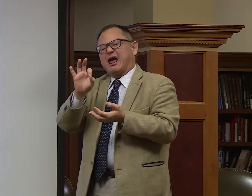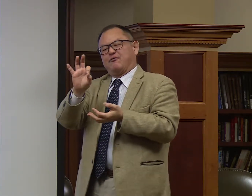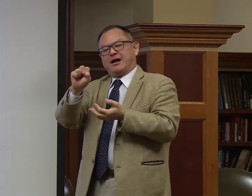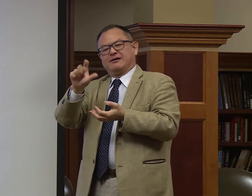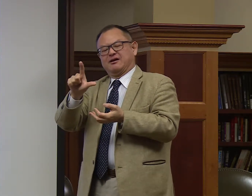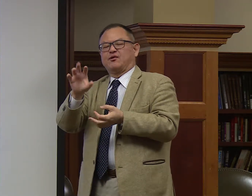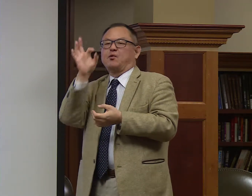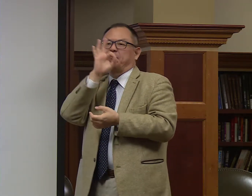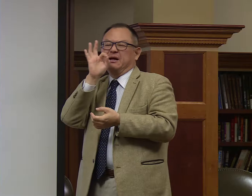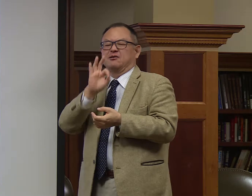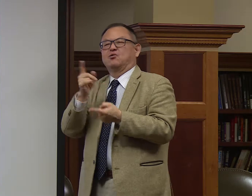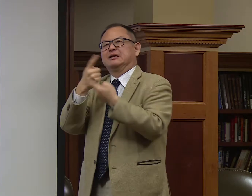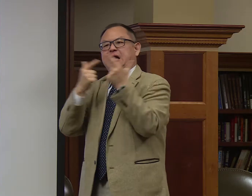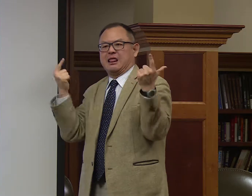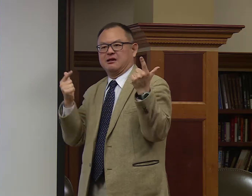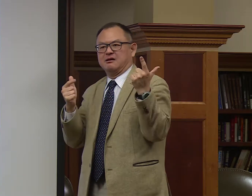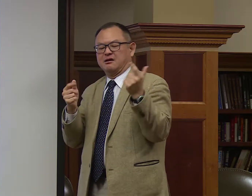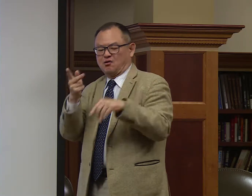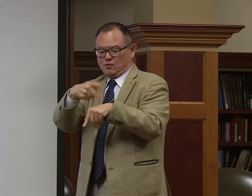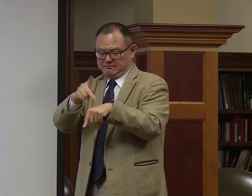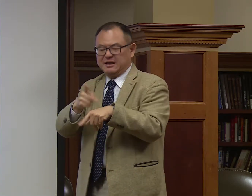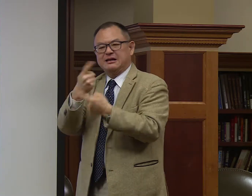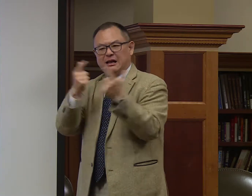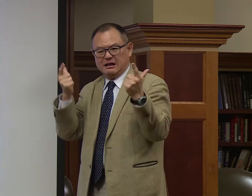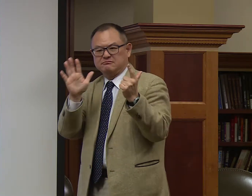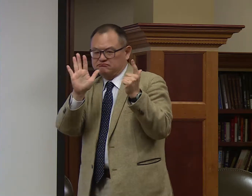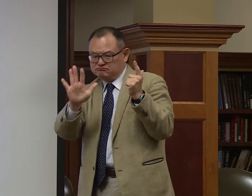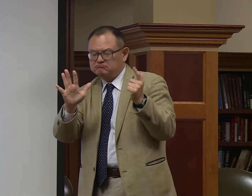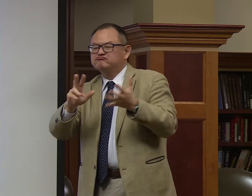did research on that for many years.